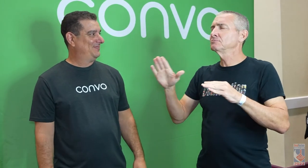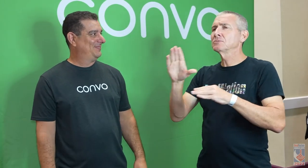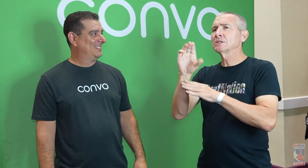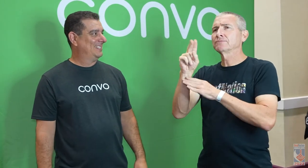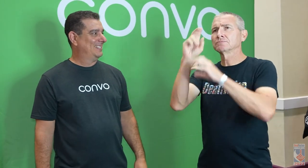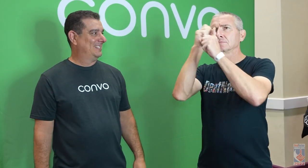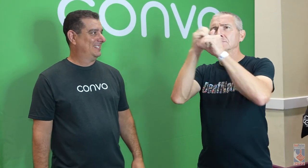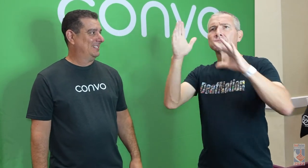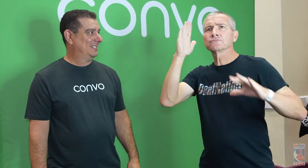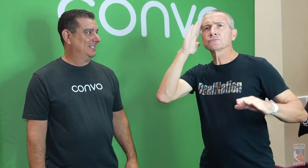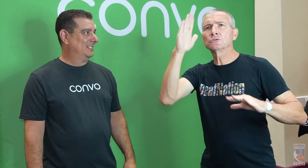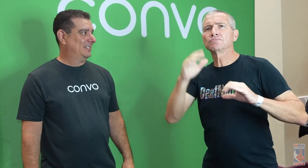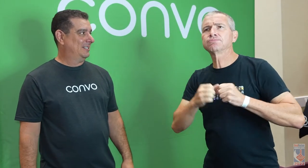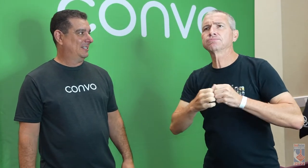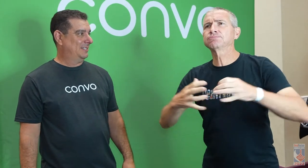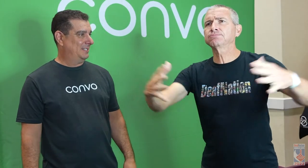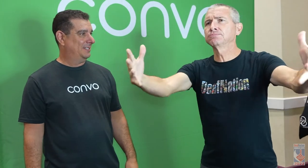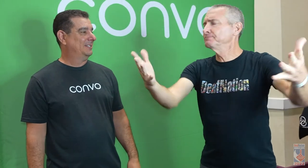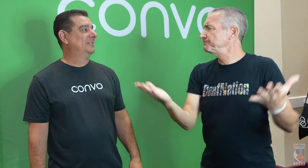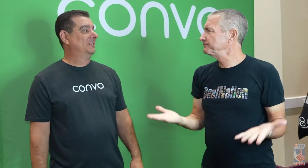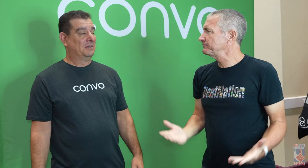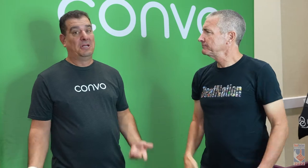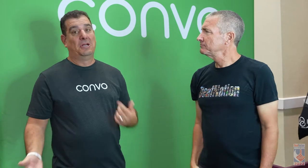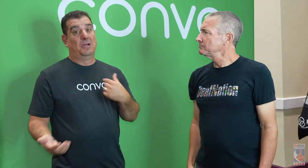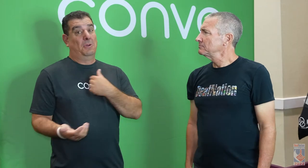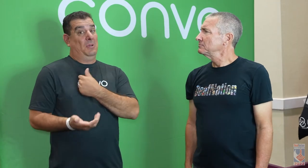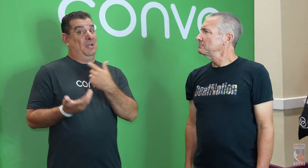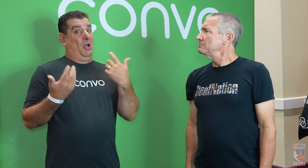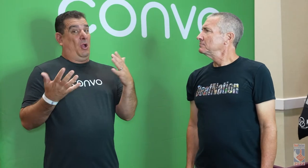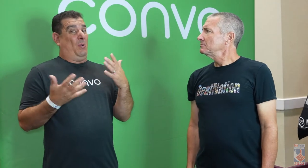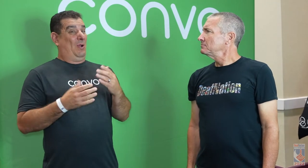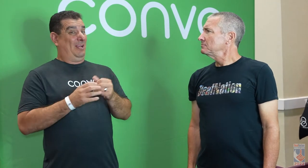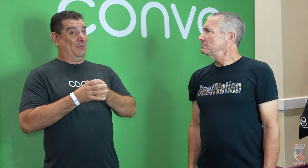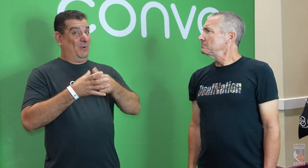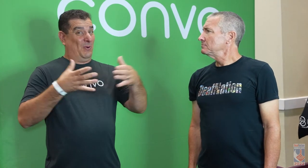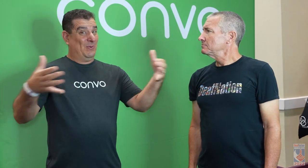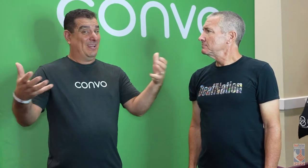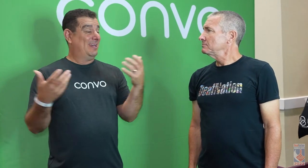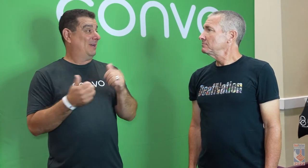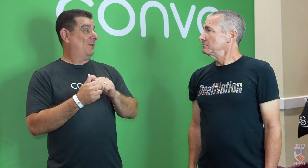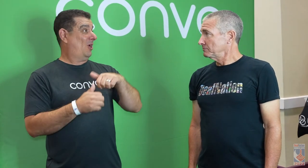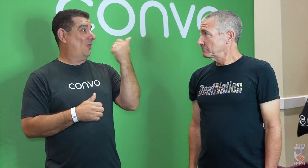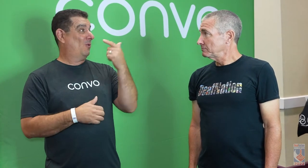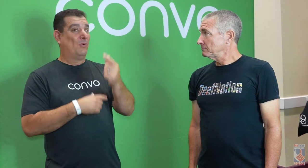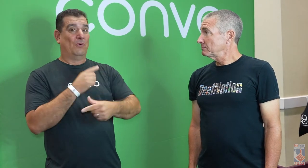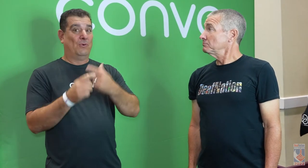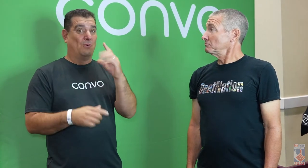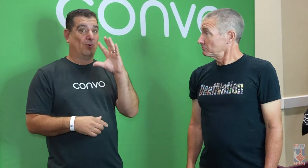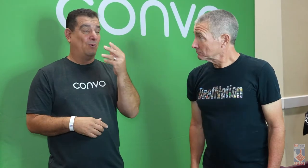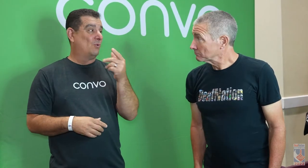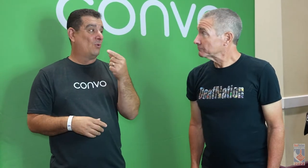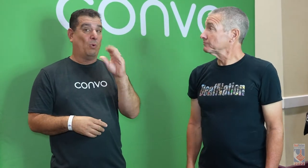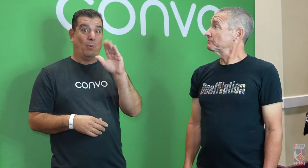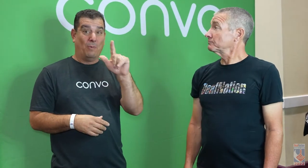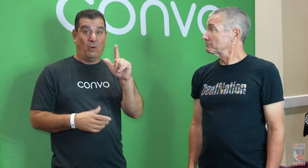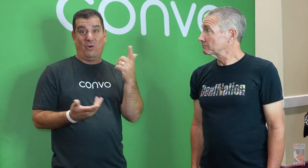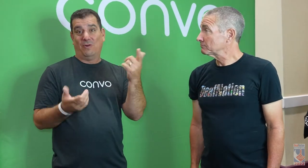what is Convo’s vision for the future to expand? We’re already growing globally.